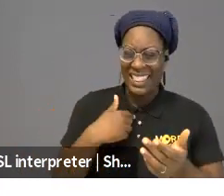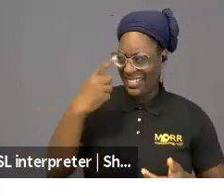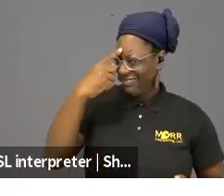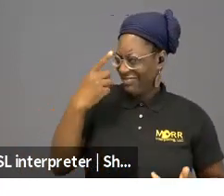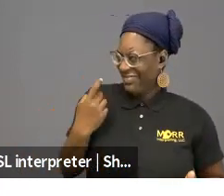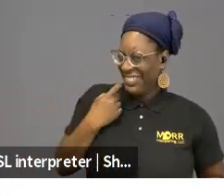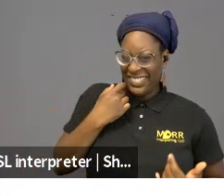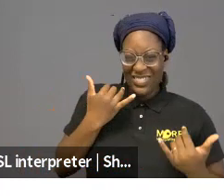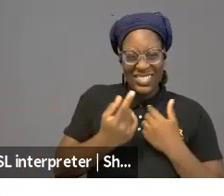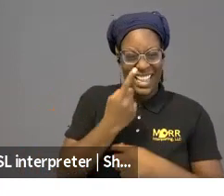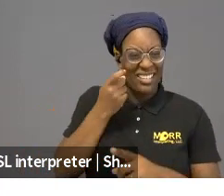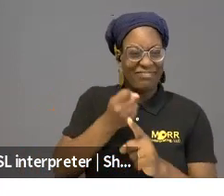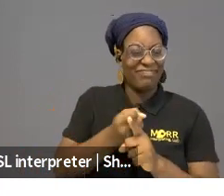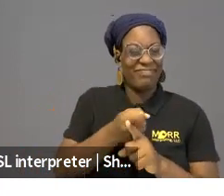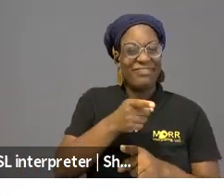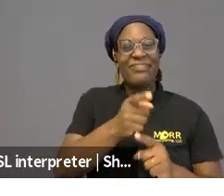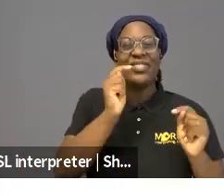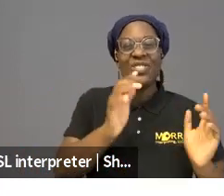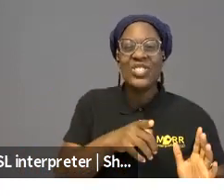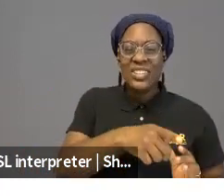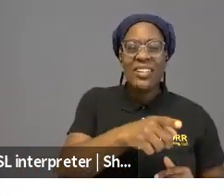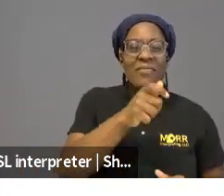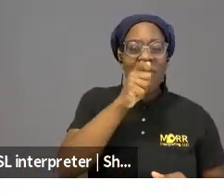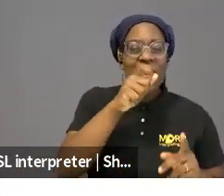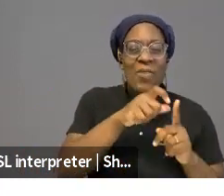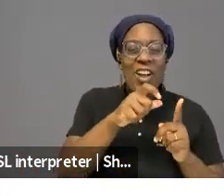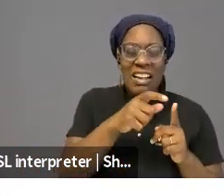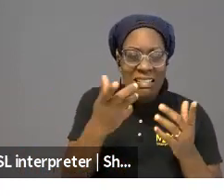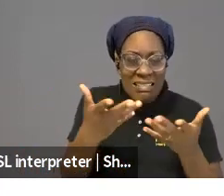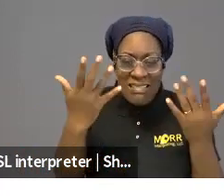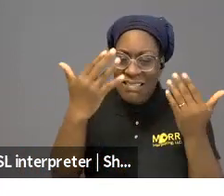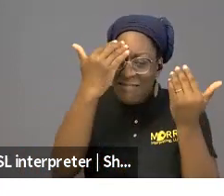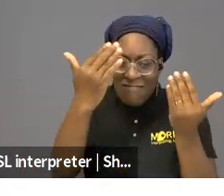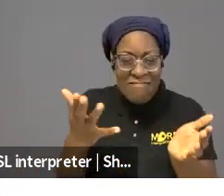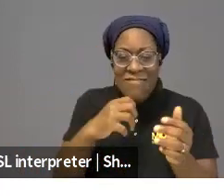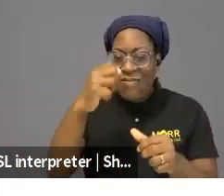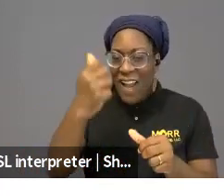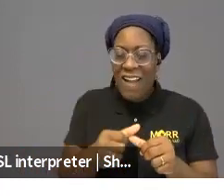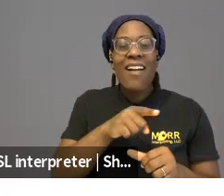a lot of potential challenges BEFORE they become challenges, which has made my work a lot easier